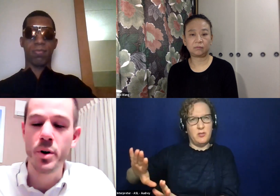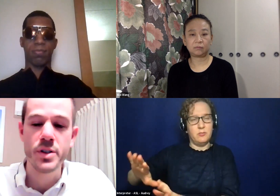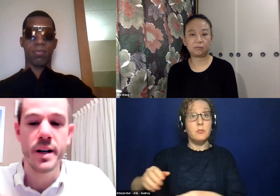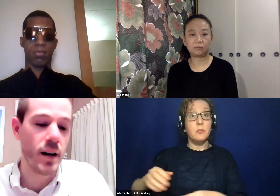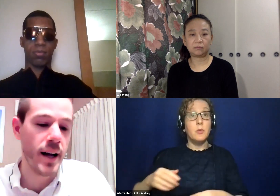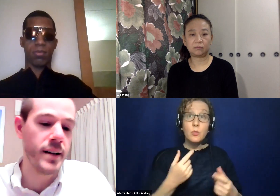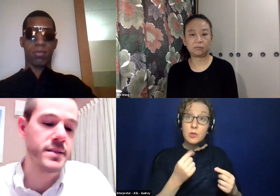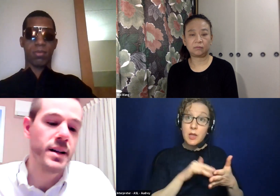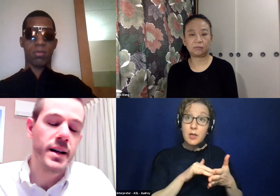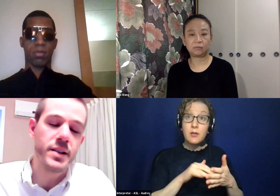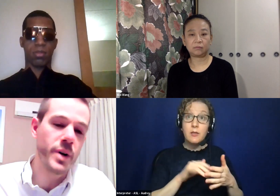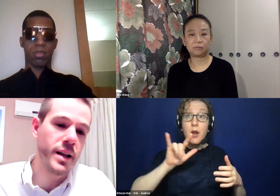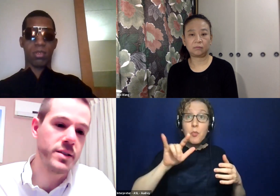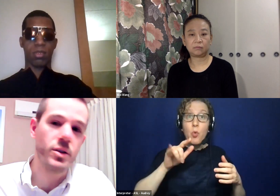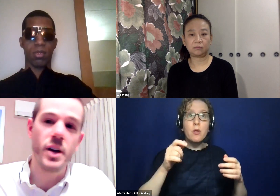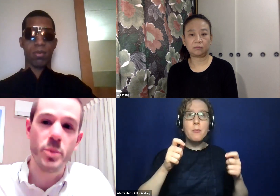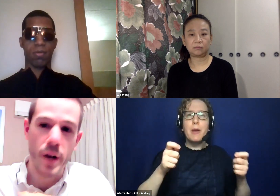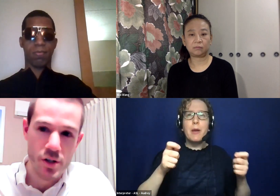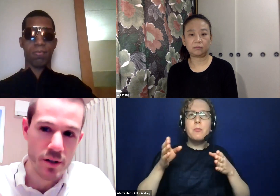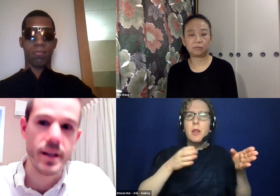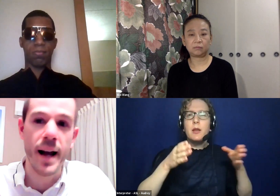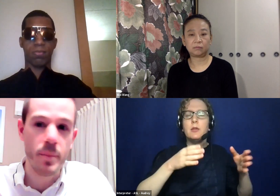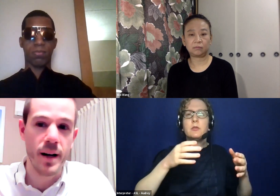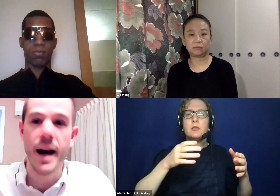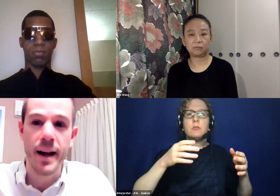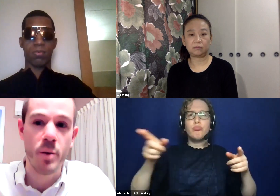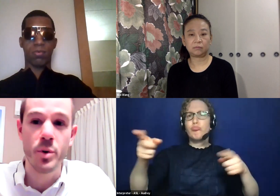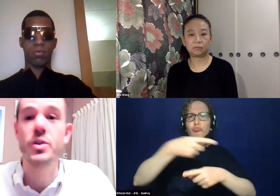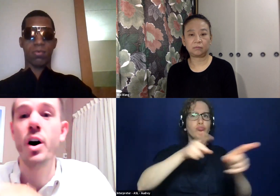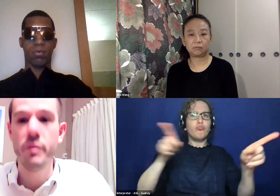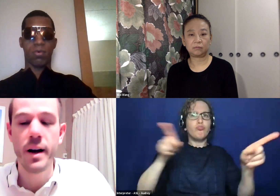at the airports and airlines as well as all the operations that happen at airports of